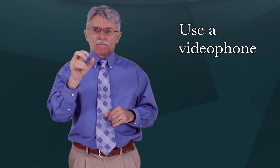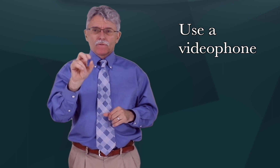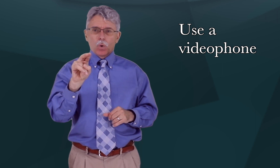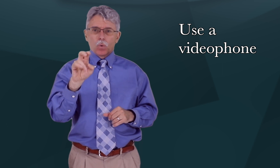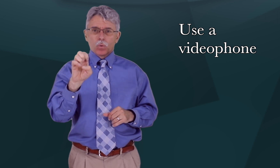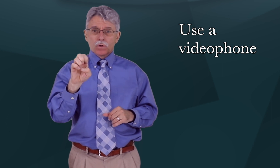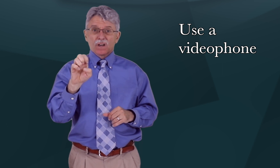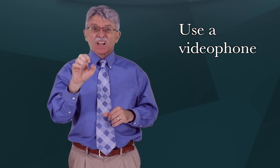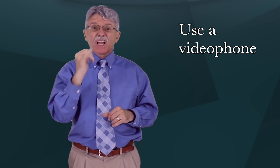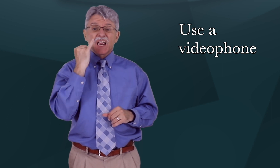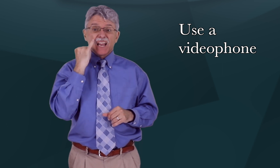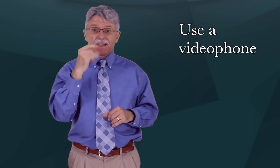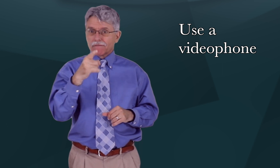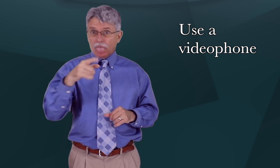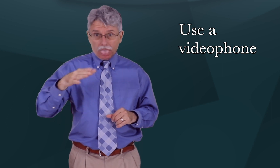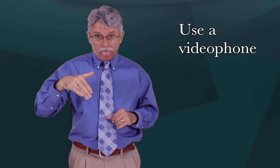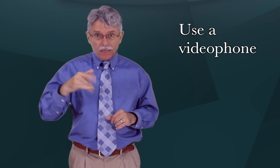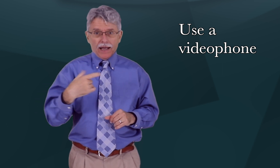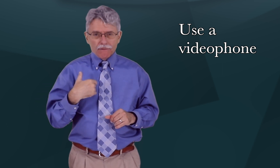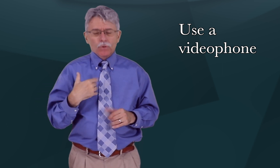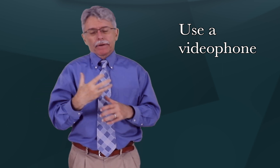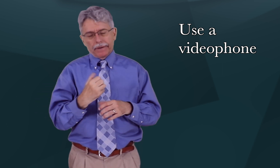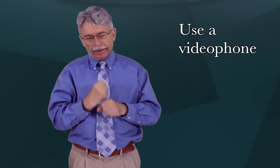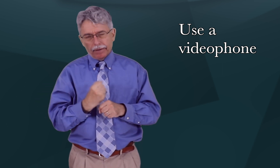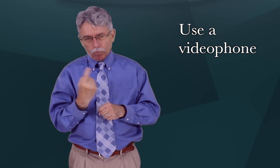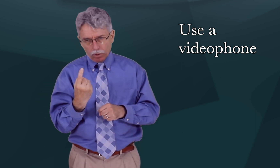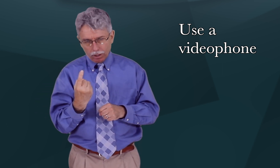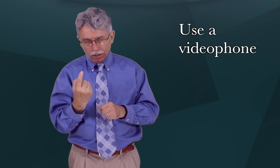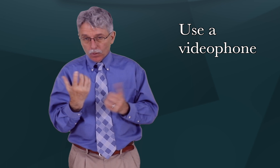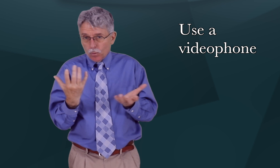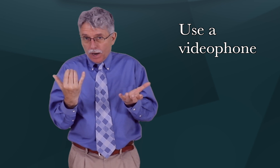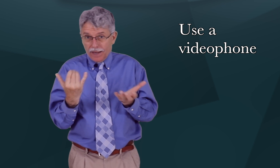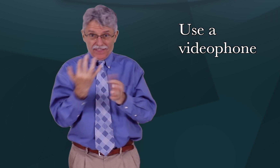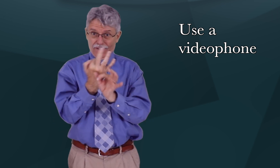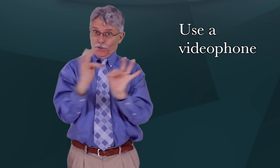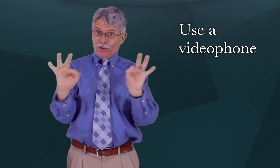If you don't have a video phone, get one. They're free.